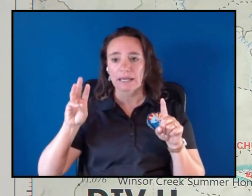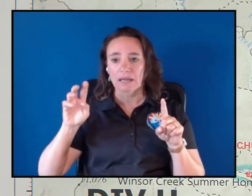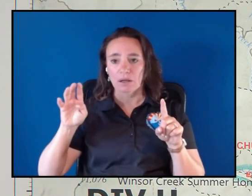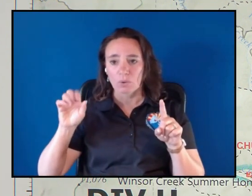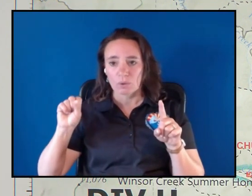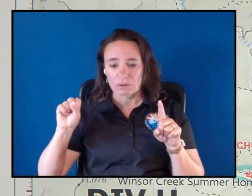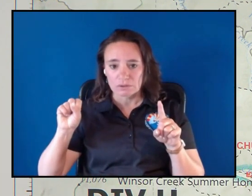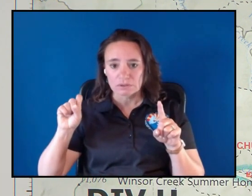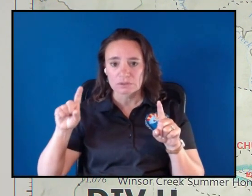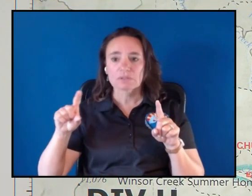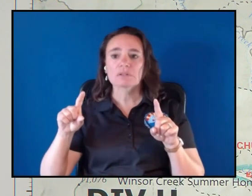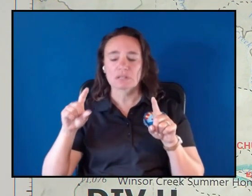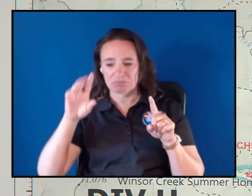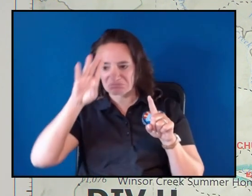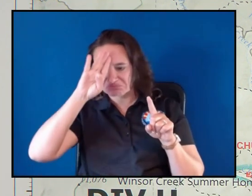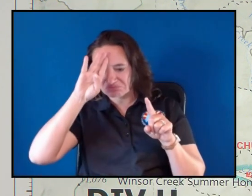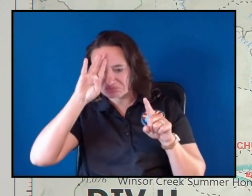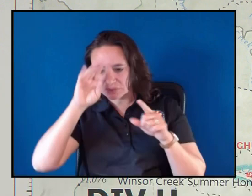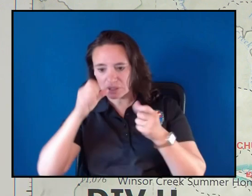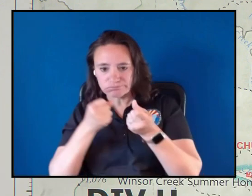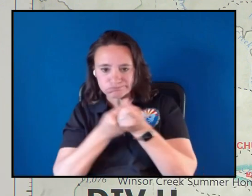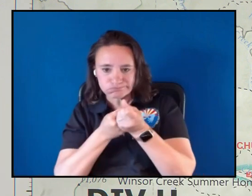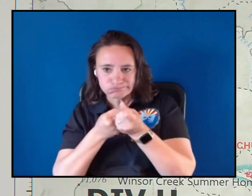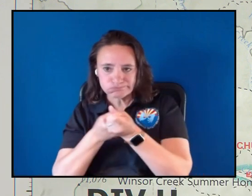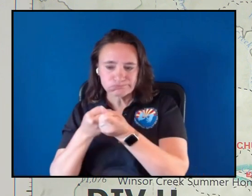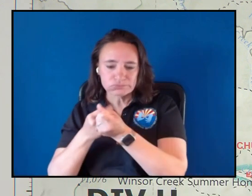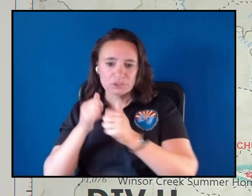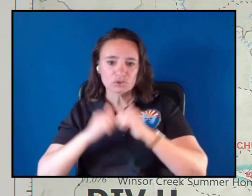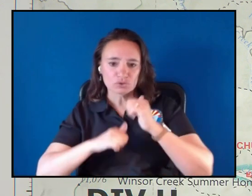protection that's gone on in there. They're getting hose lays